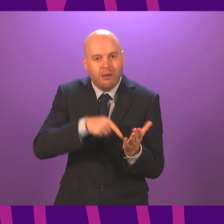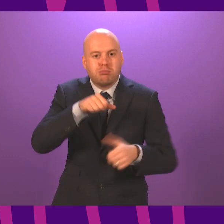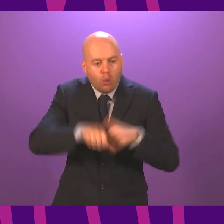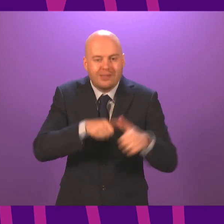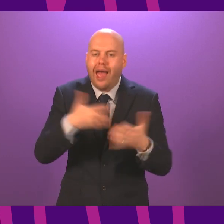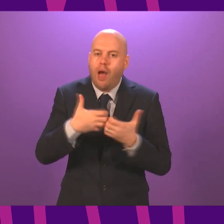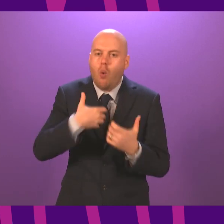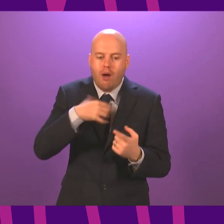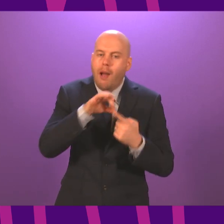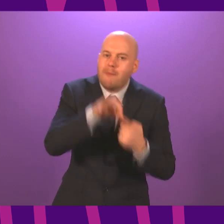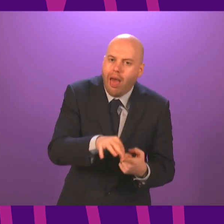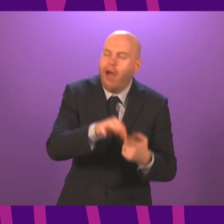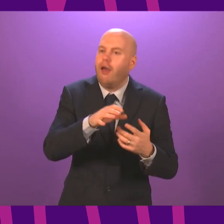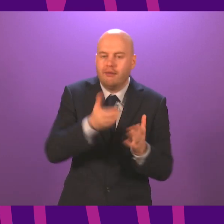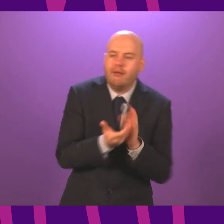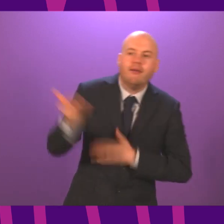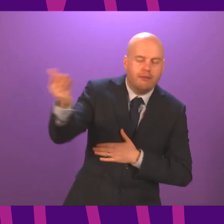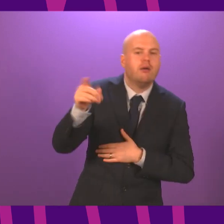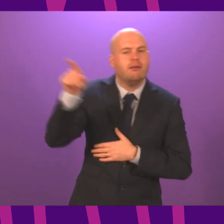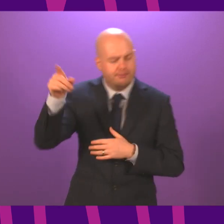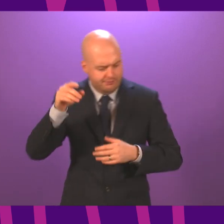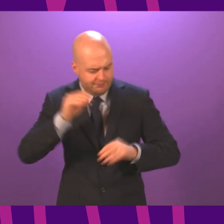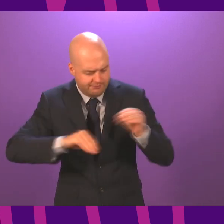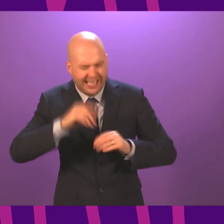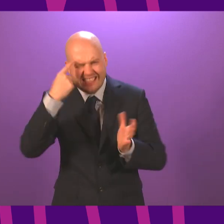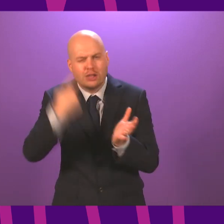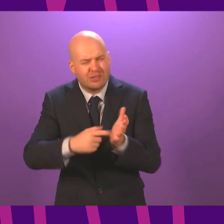how decisions are made. Can the cabinet secretary reassure members that such